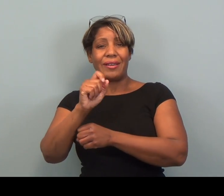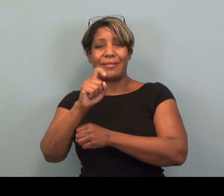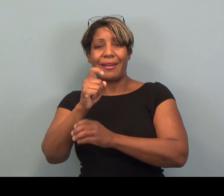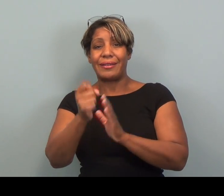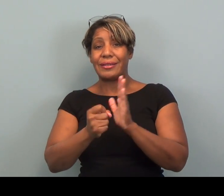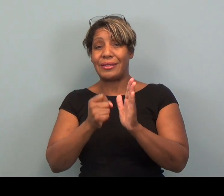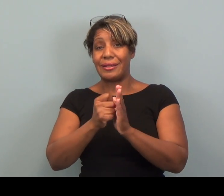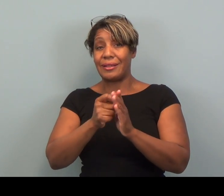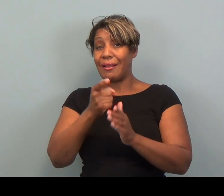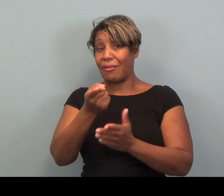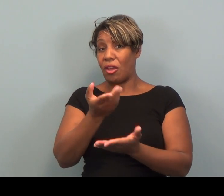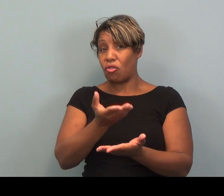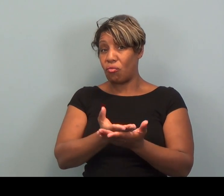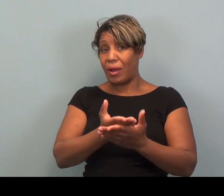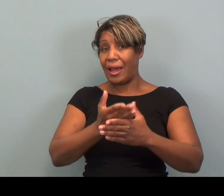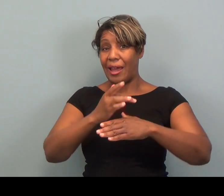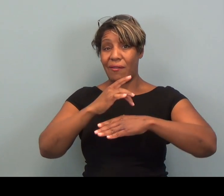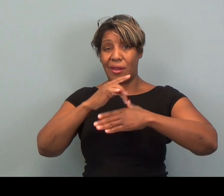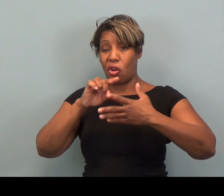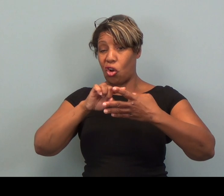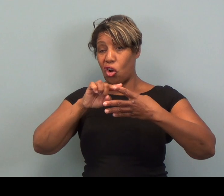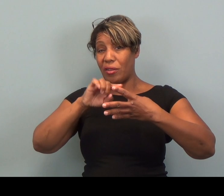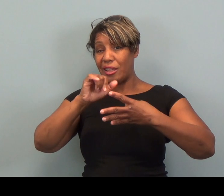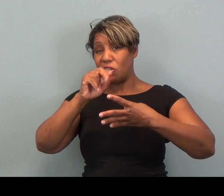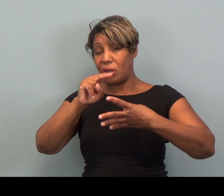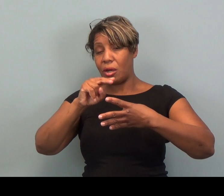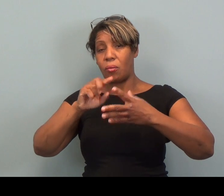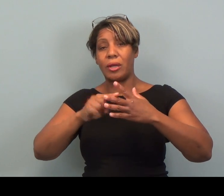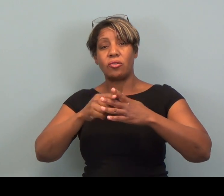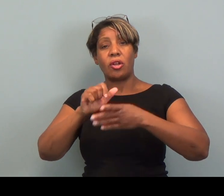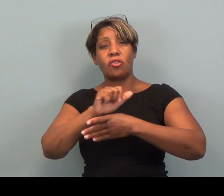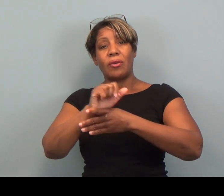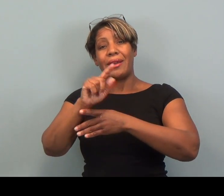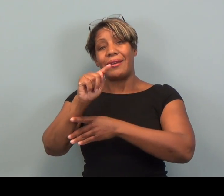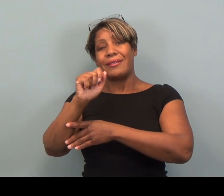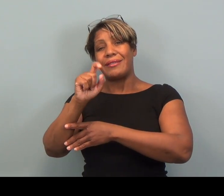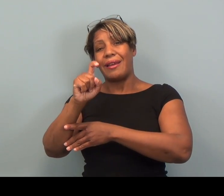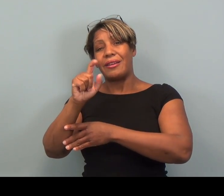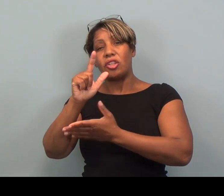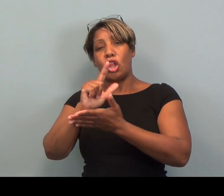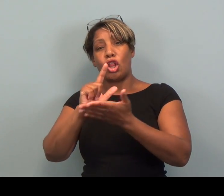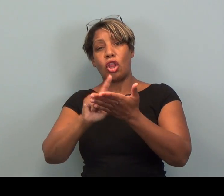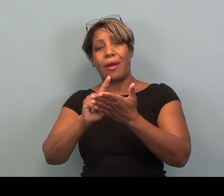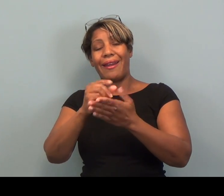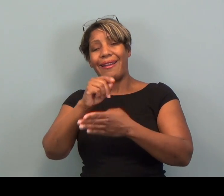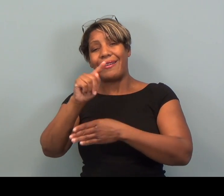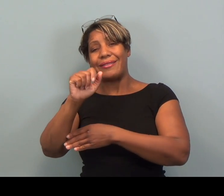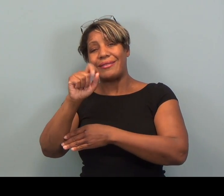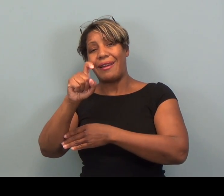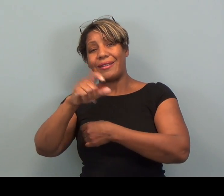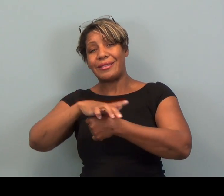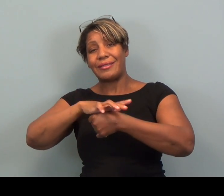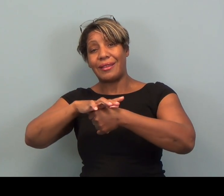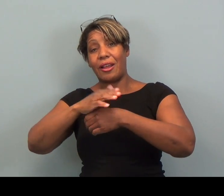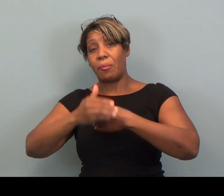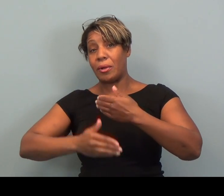They come in early in January and start training In tax law and tax site procedures.